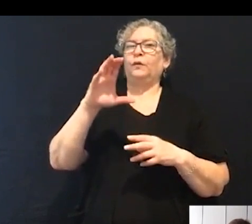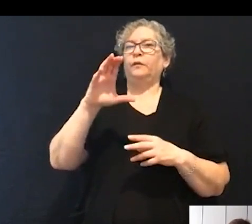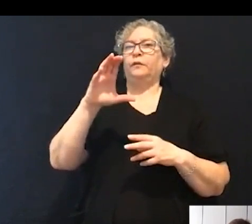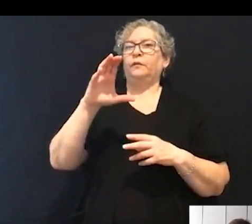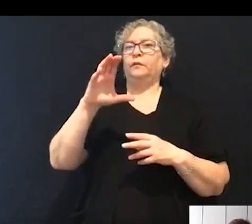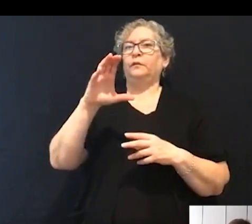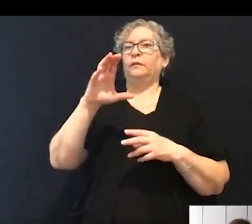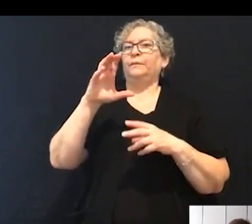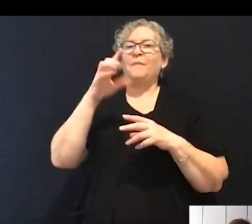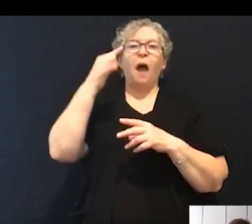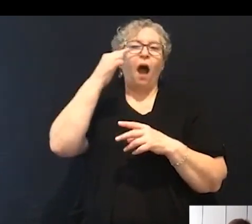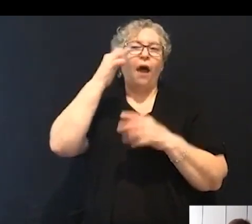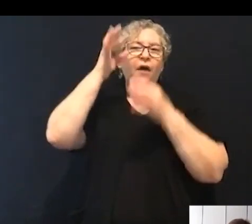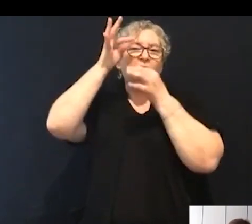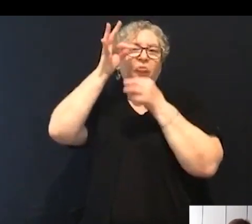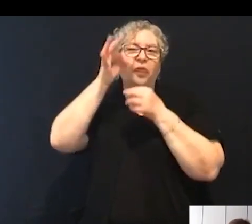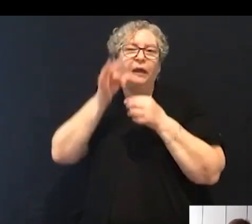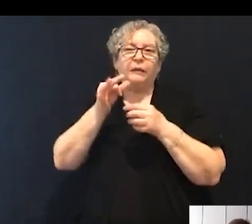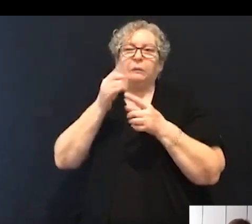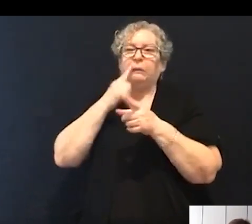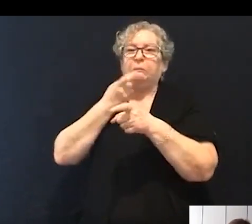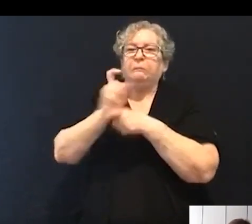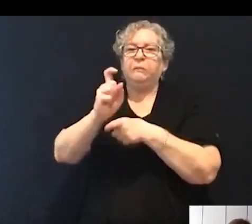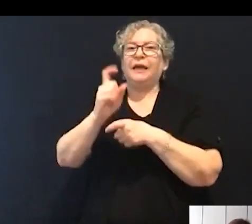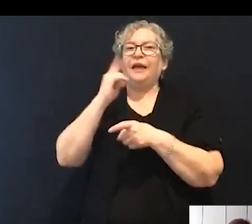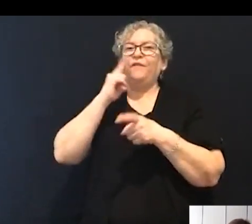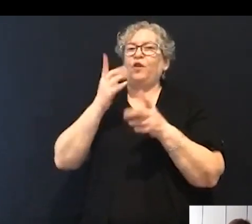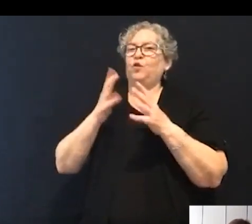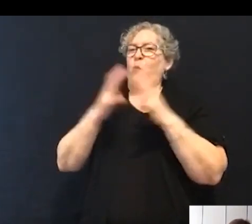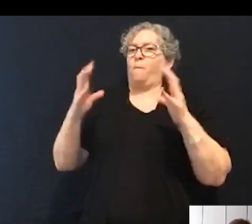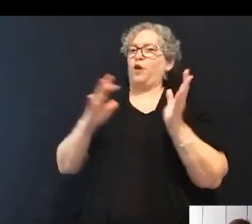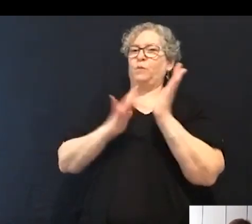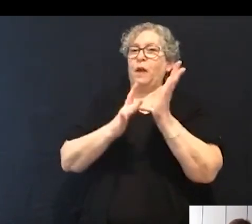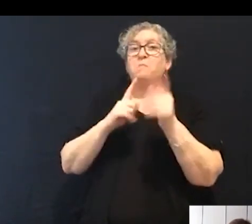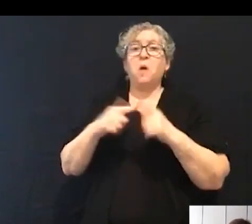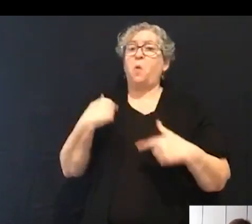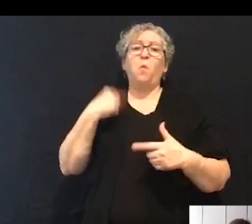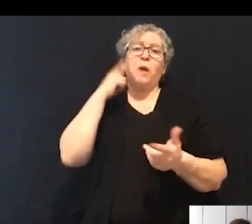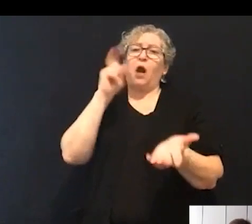And also this was not observed. This is the core slide.